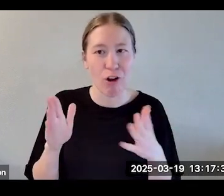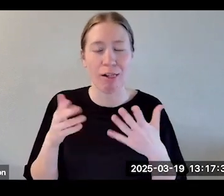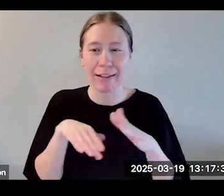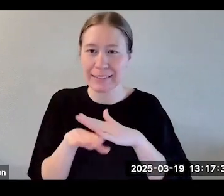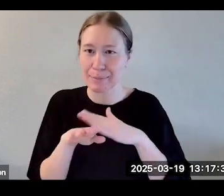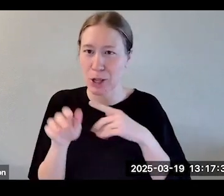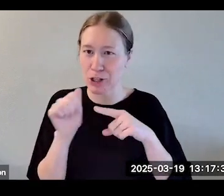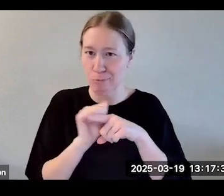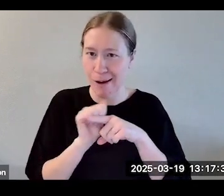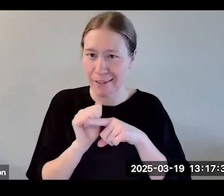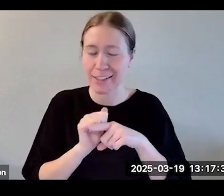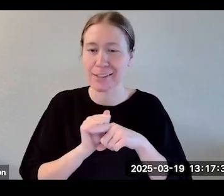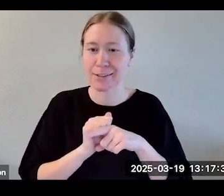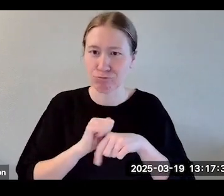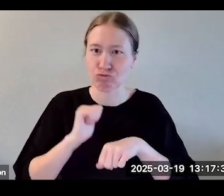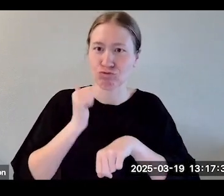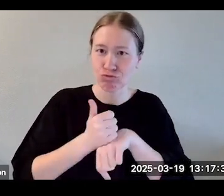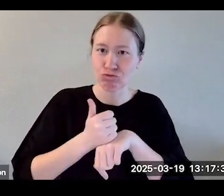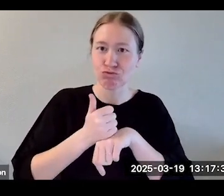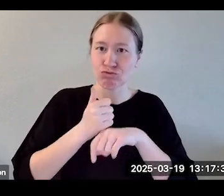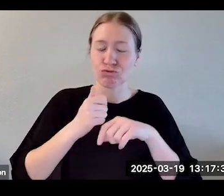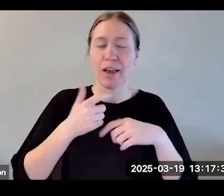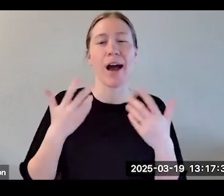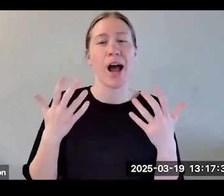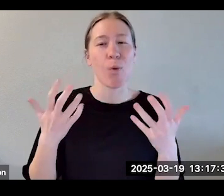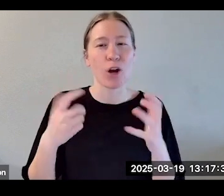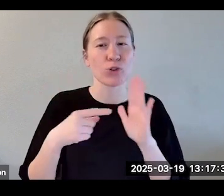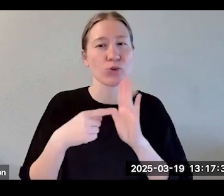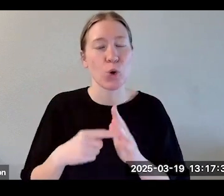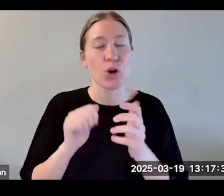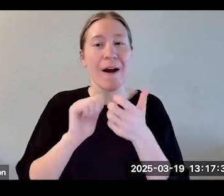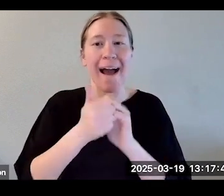I want to show you how you can actually adjust structure and headings in Docs.